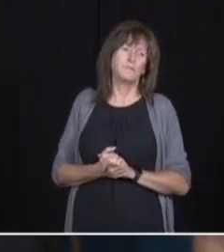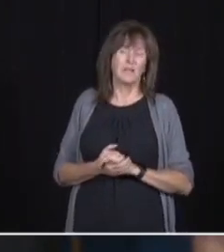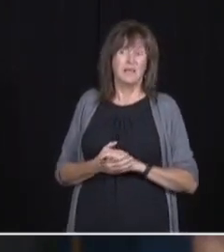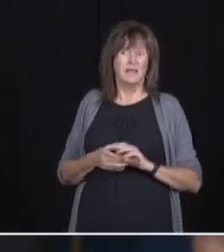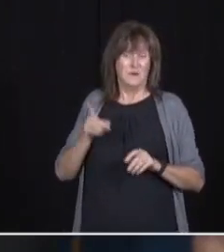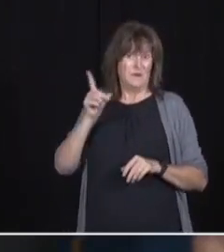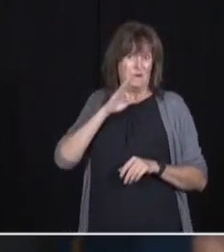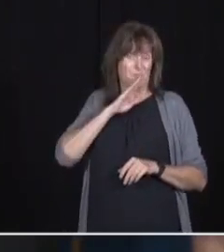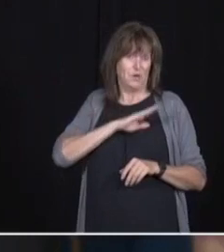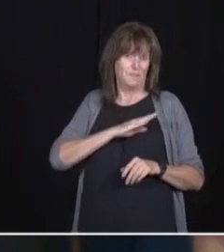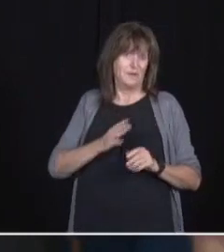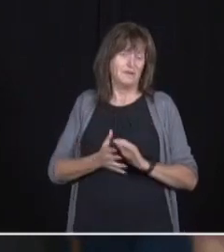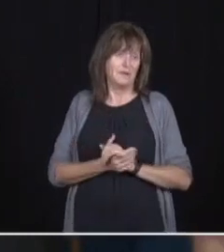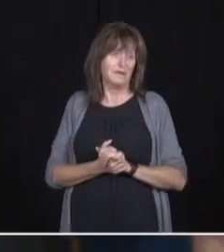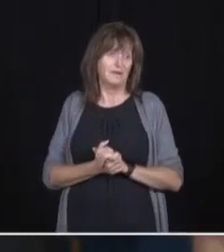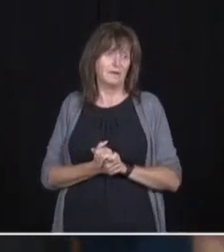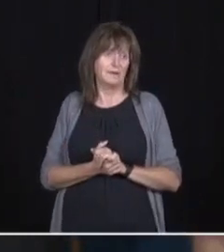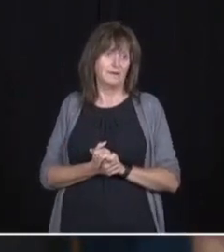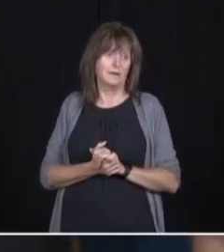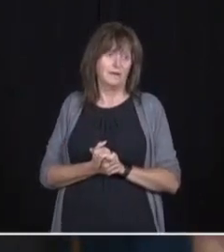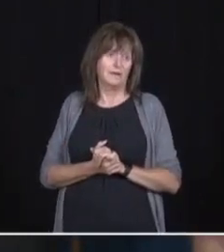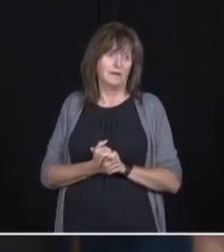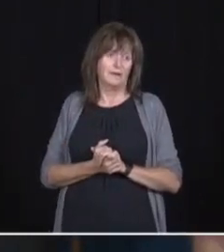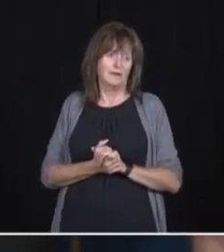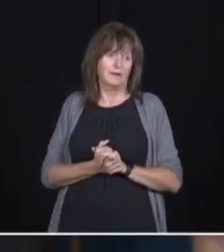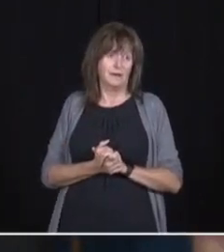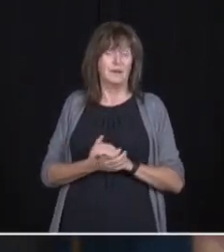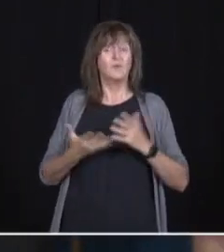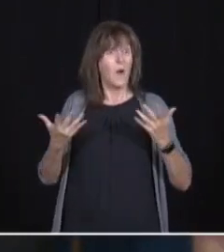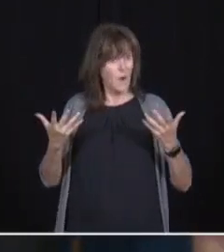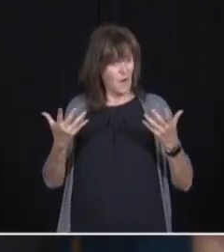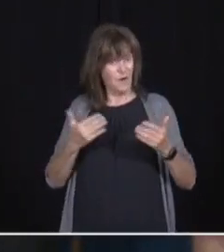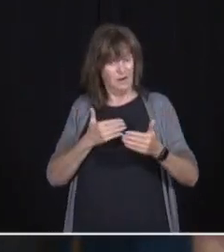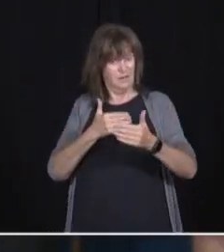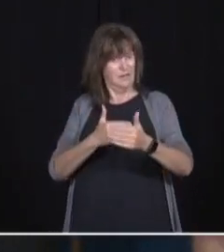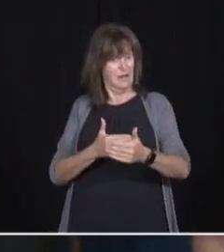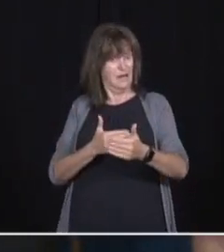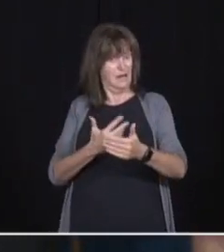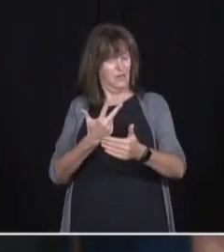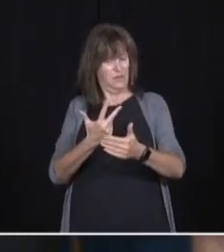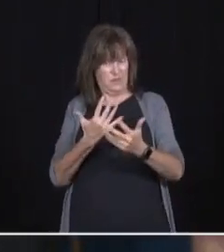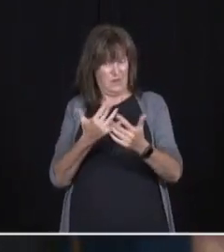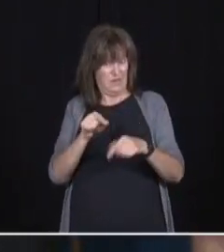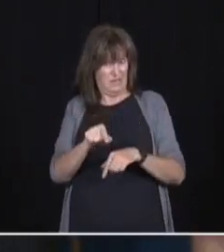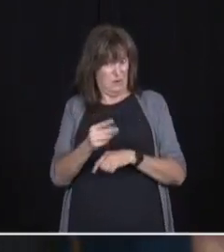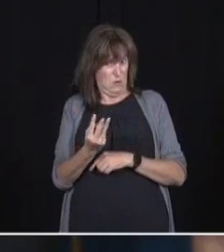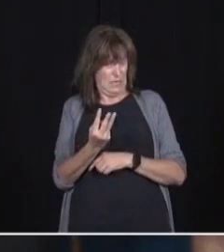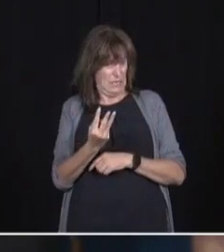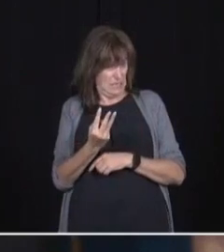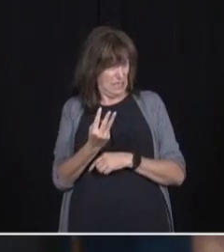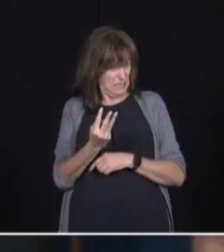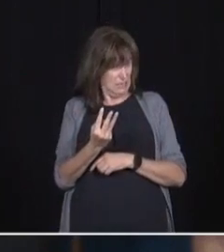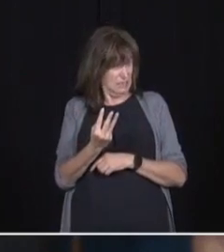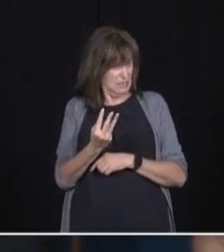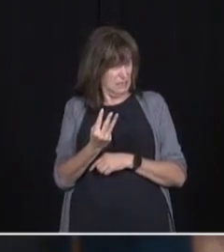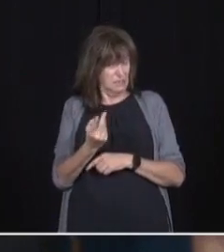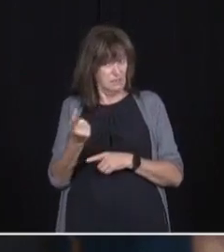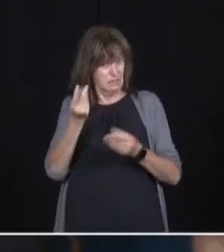Hi Premier. Just to get back to the sprint and stuff for a minute. So you you delayed your decision on stage 3